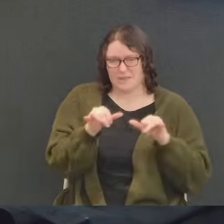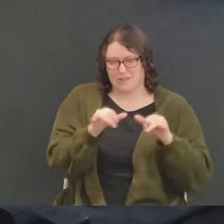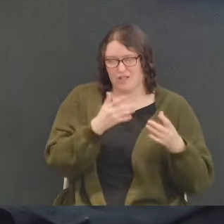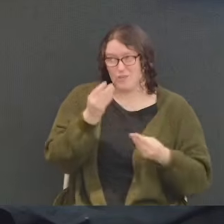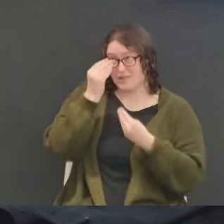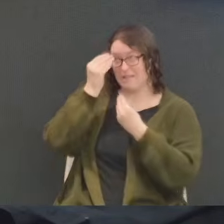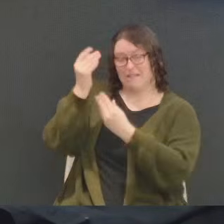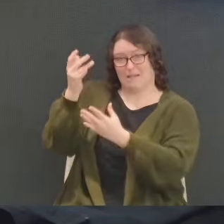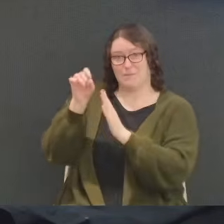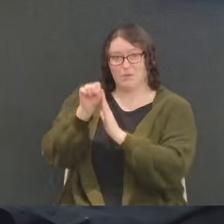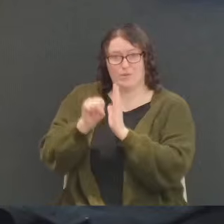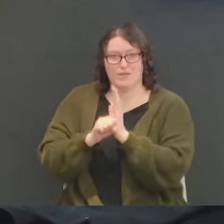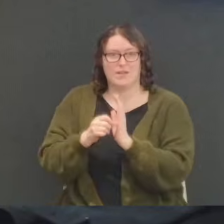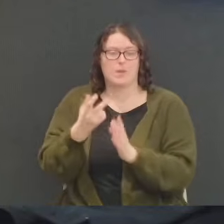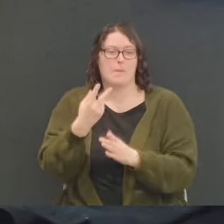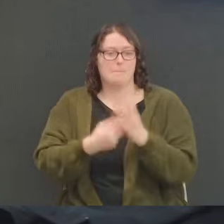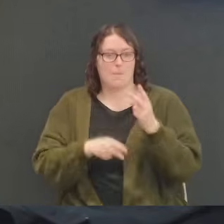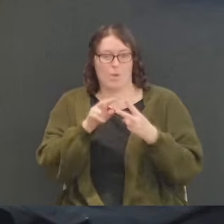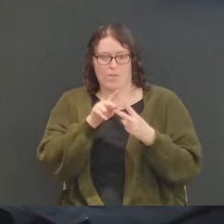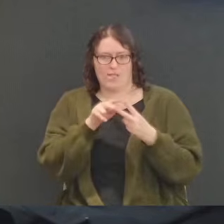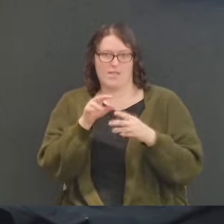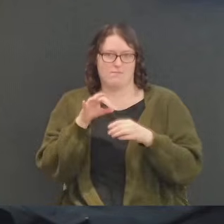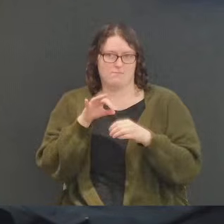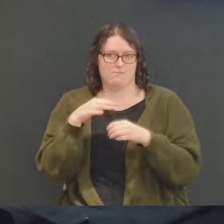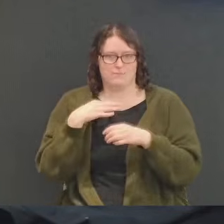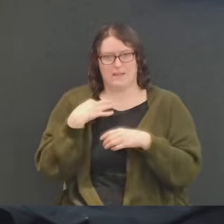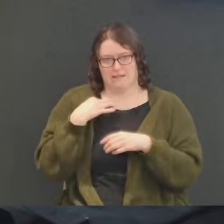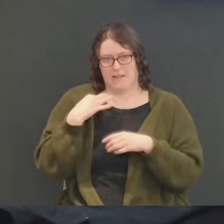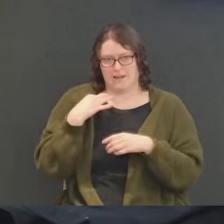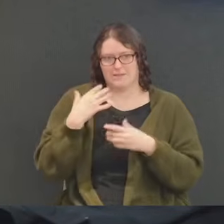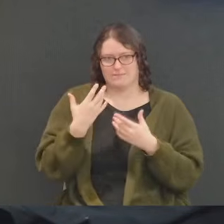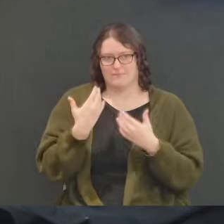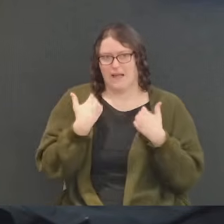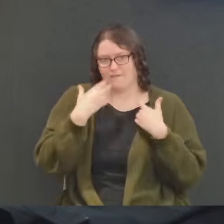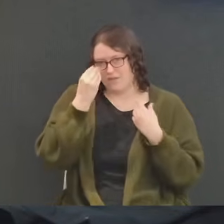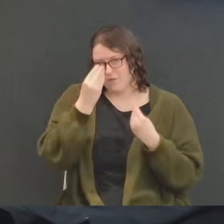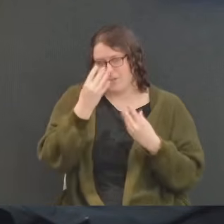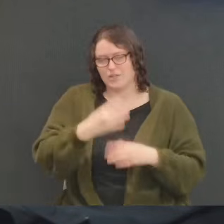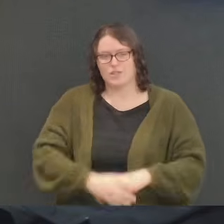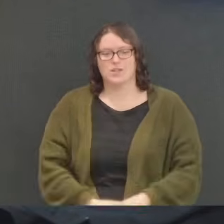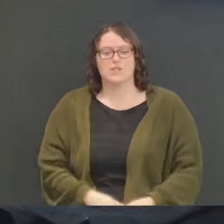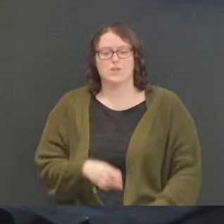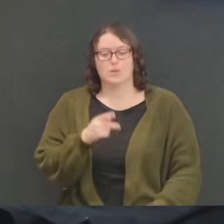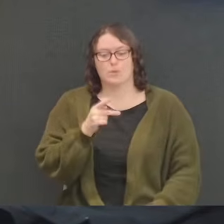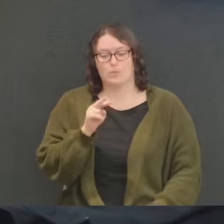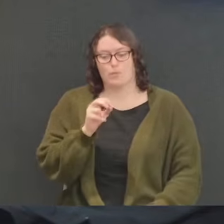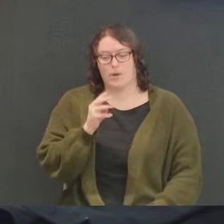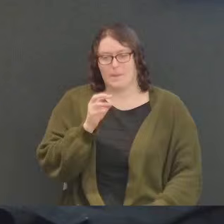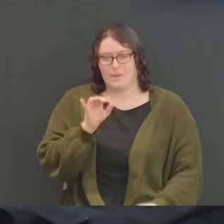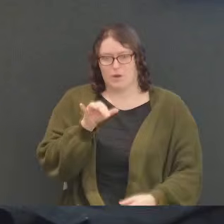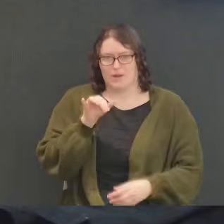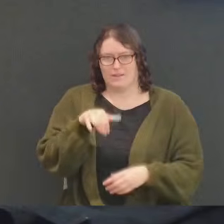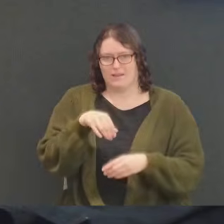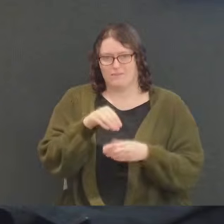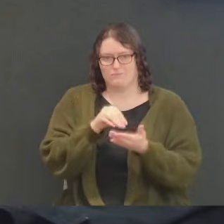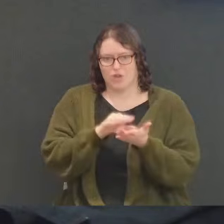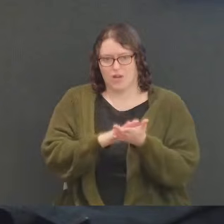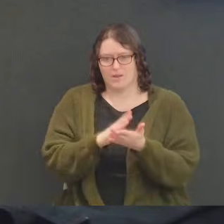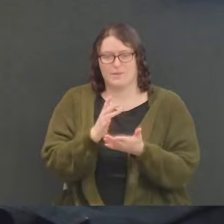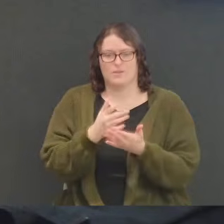both sides have that information. primary in that document is this idea of partnership between the